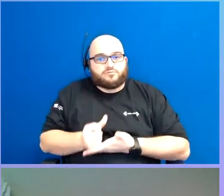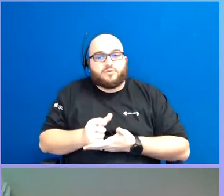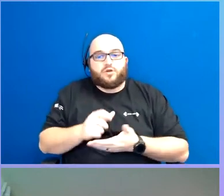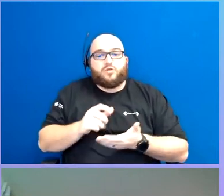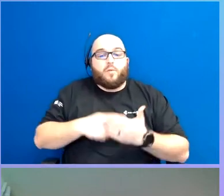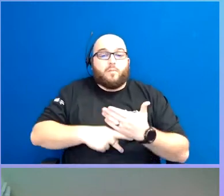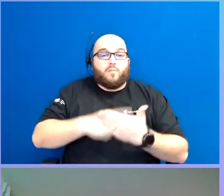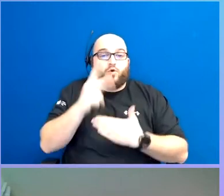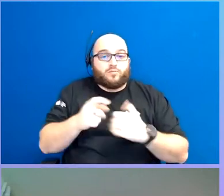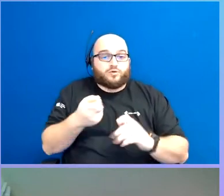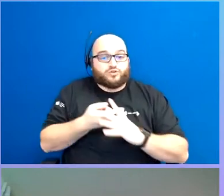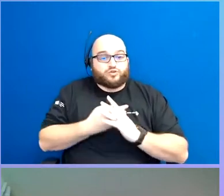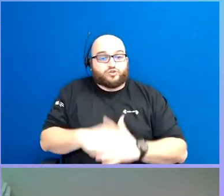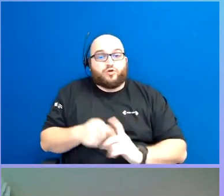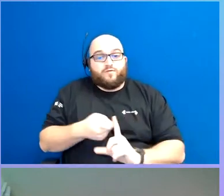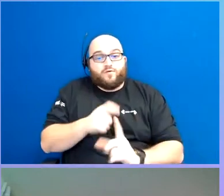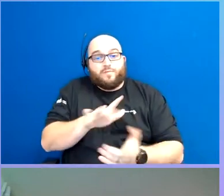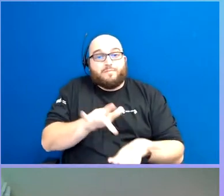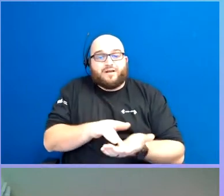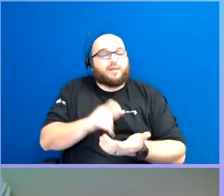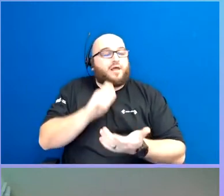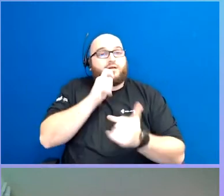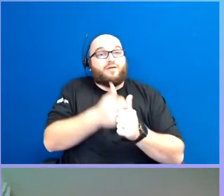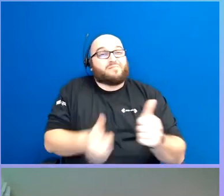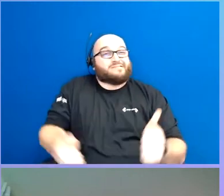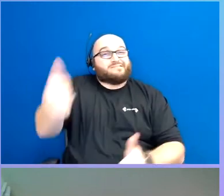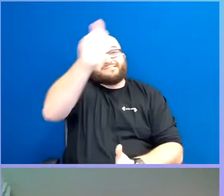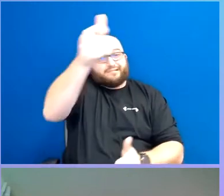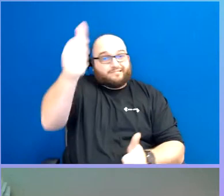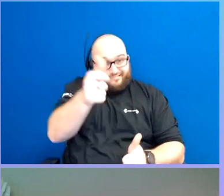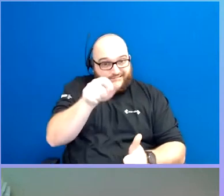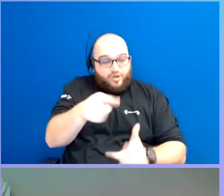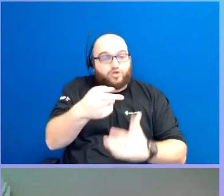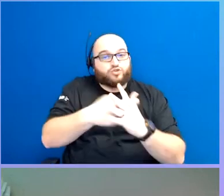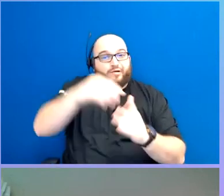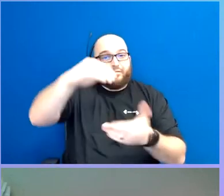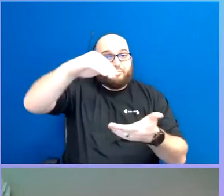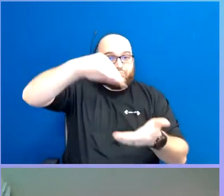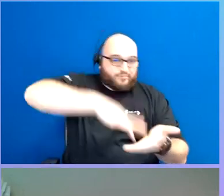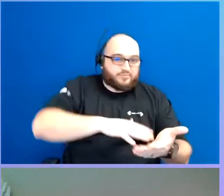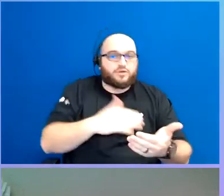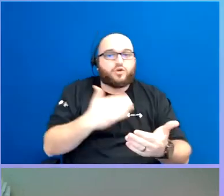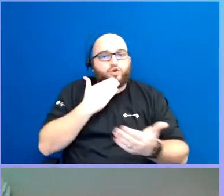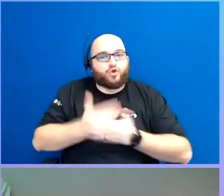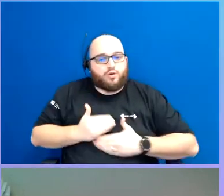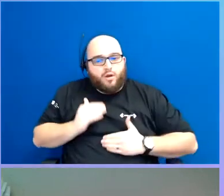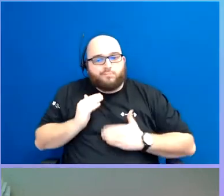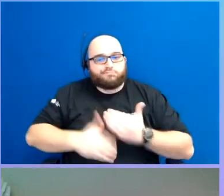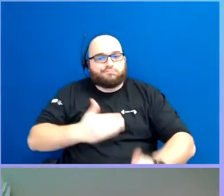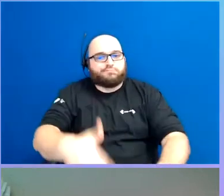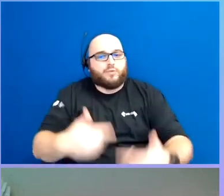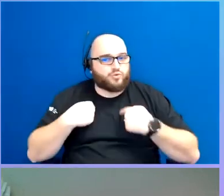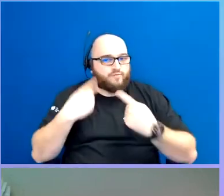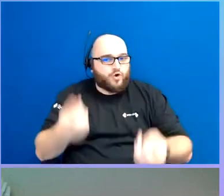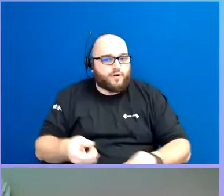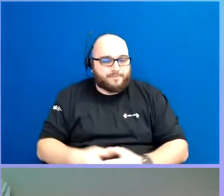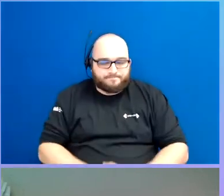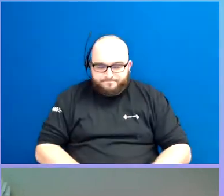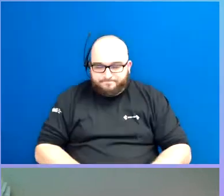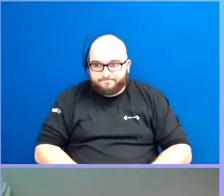gained quite a good traction. Um